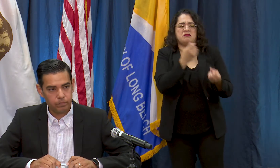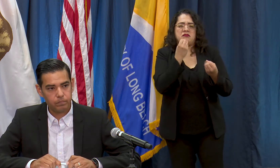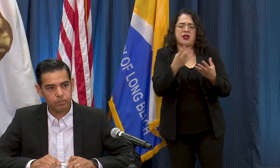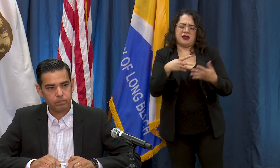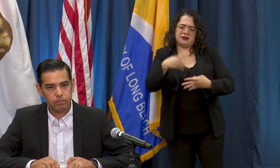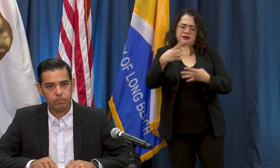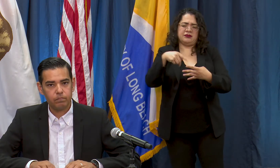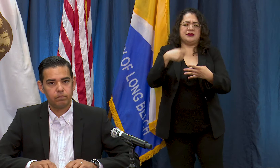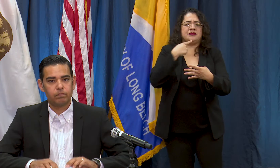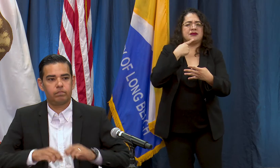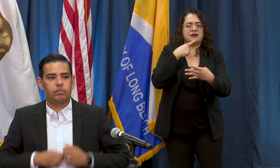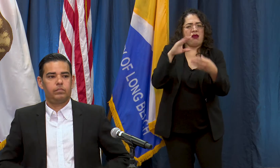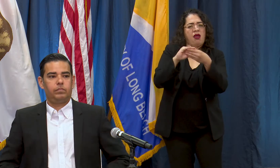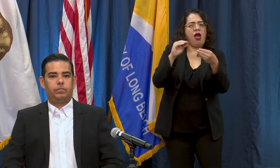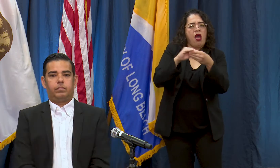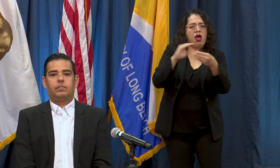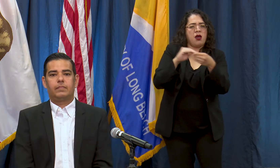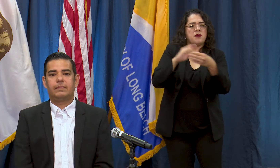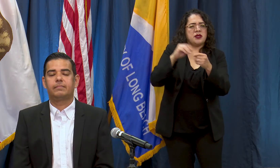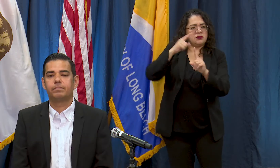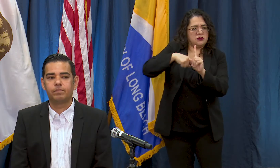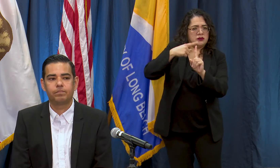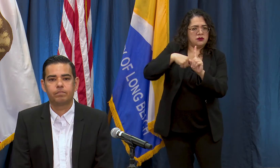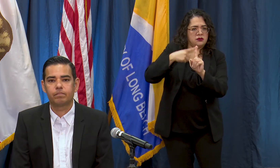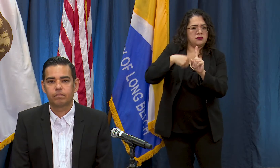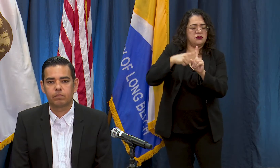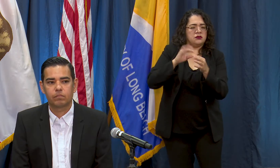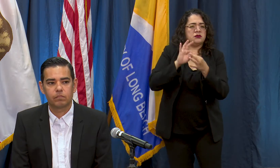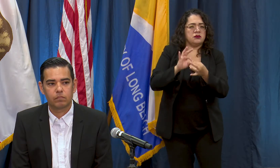of great comments on Facebook .oOe question is - are immigrants going to